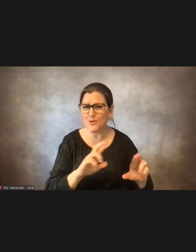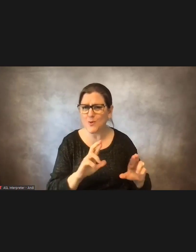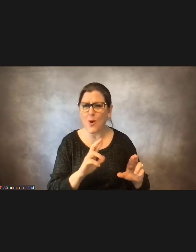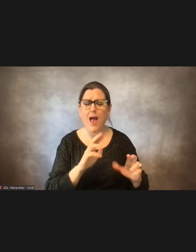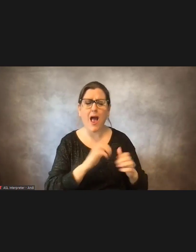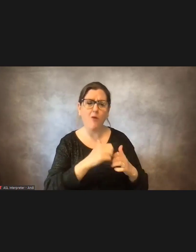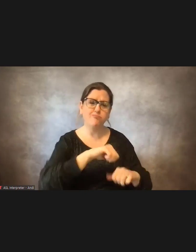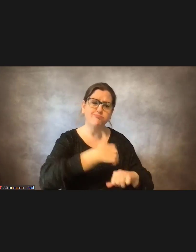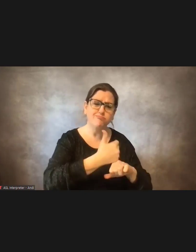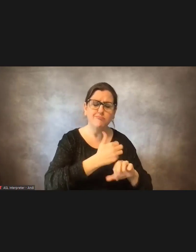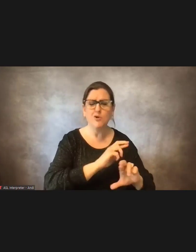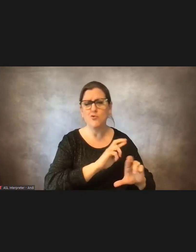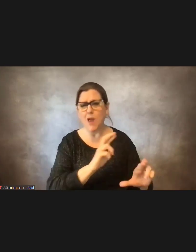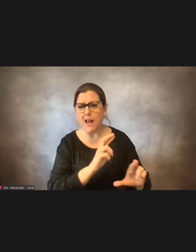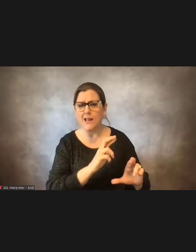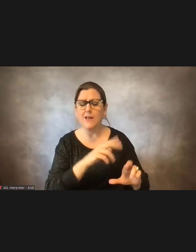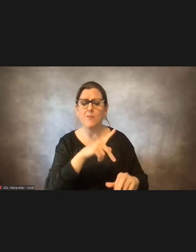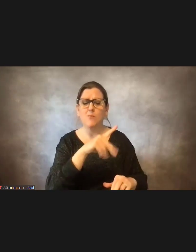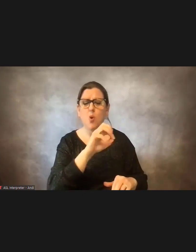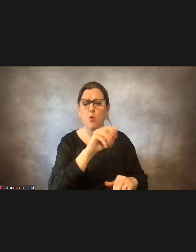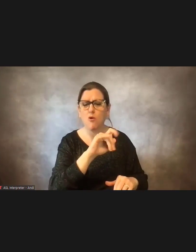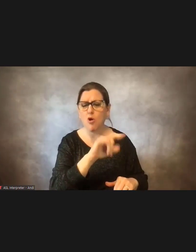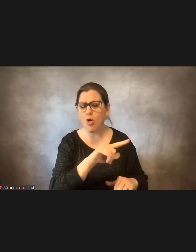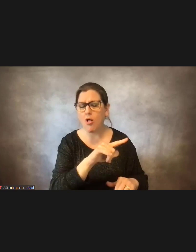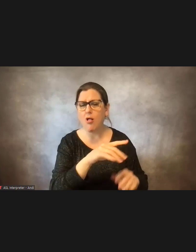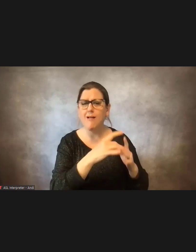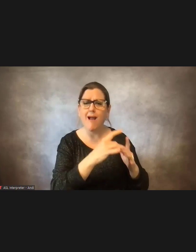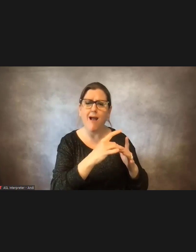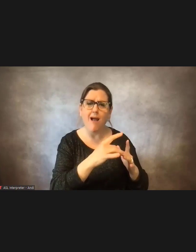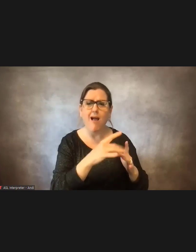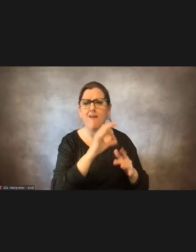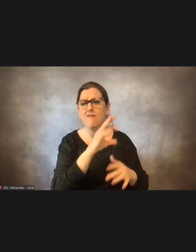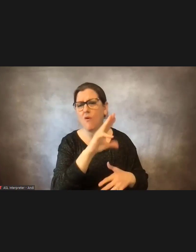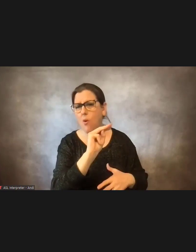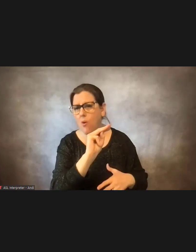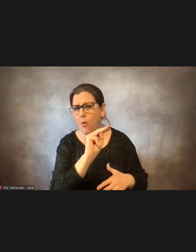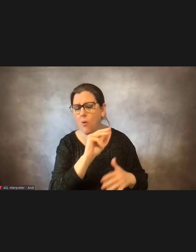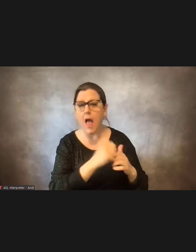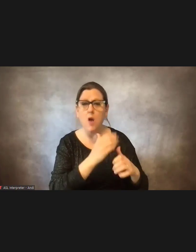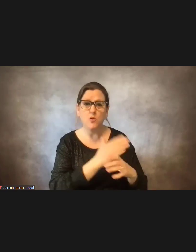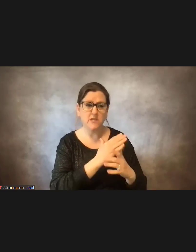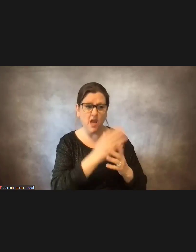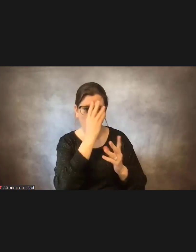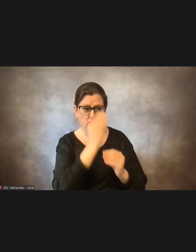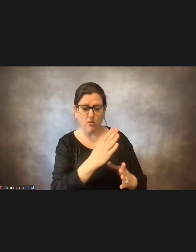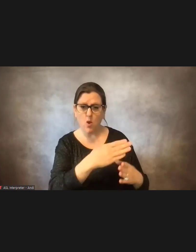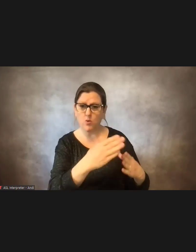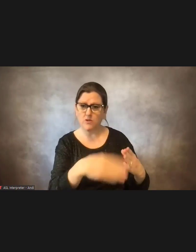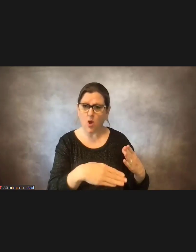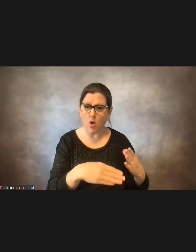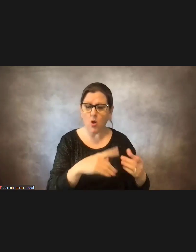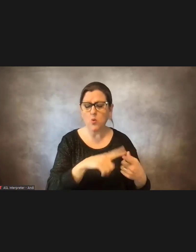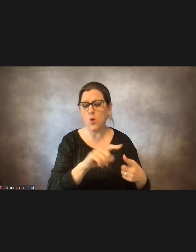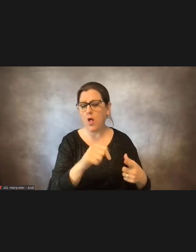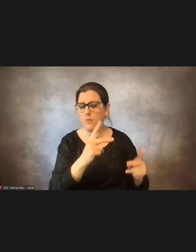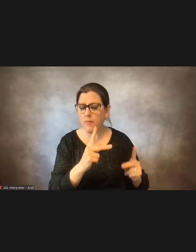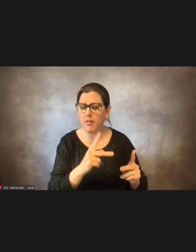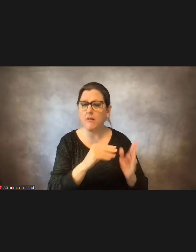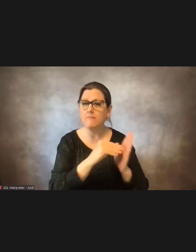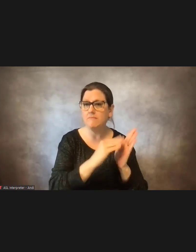screening, the protocol guides and forms, which we'll be referencing today, how to share results with others, documenting your screening,